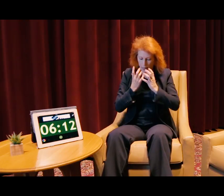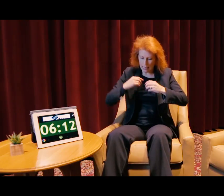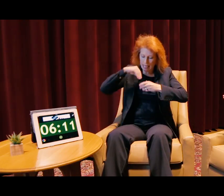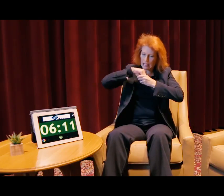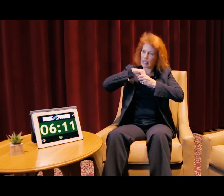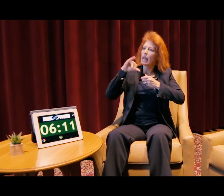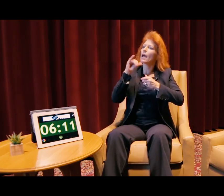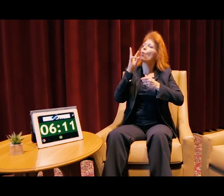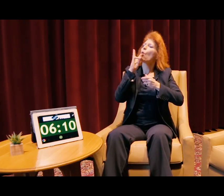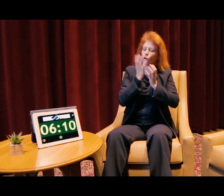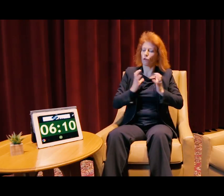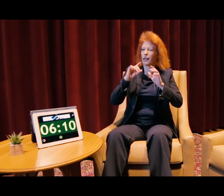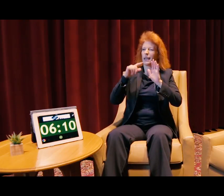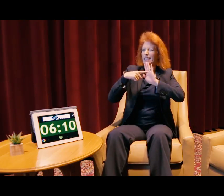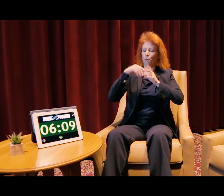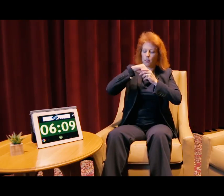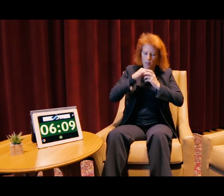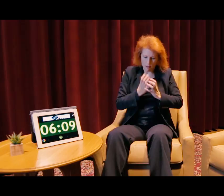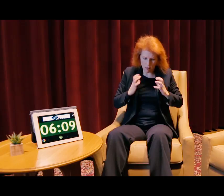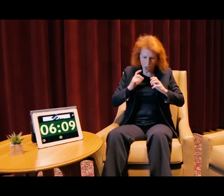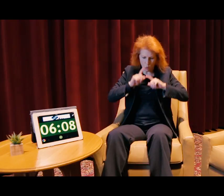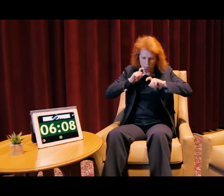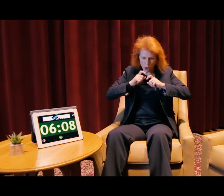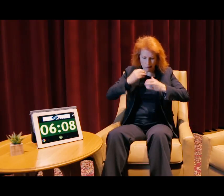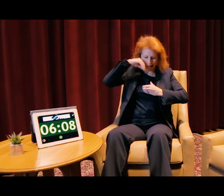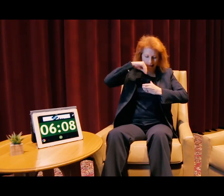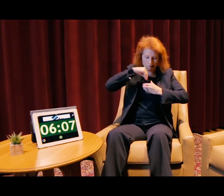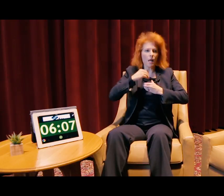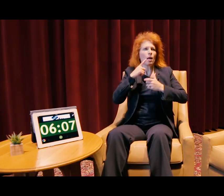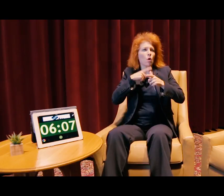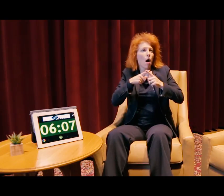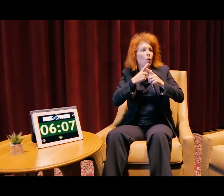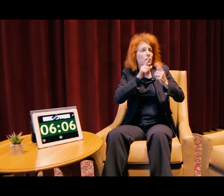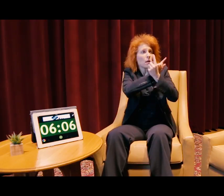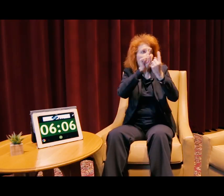it were a water well, a well of questions that I should be asking myself and others. So he was a mentor.